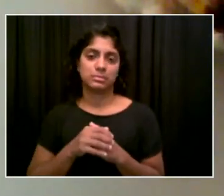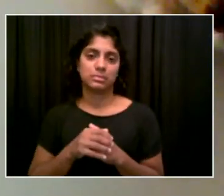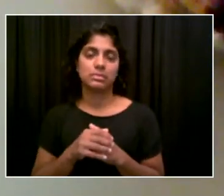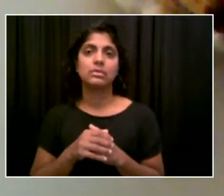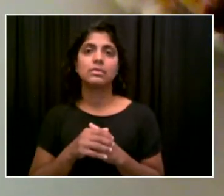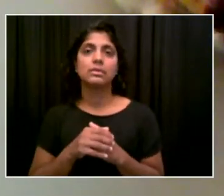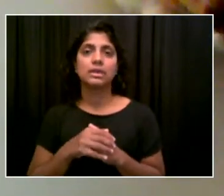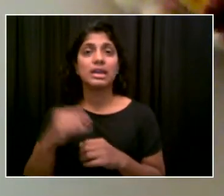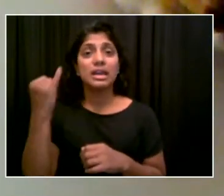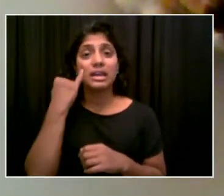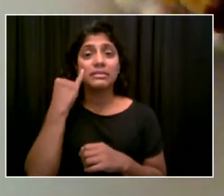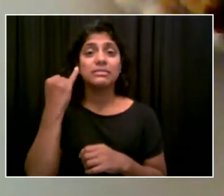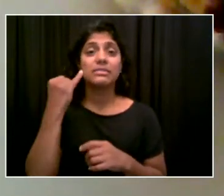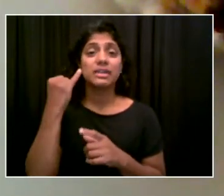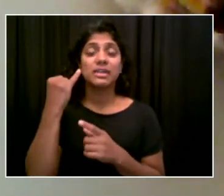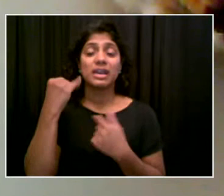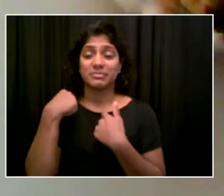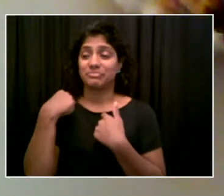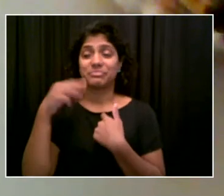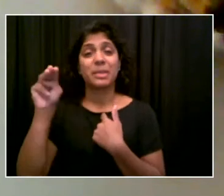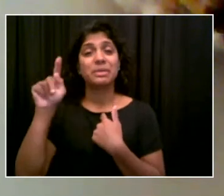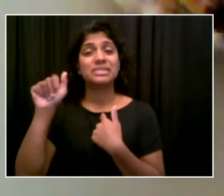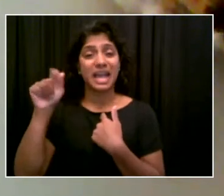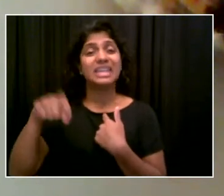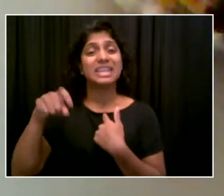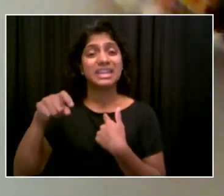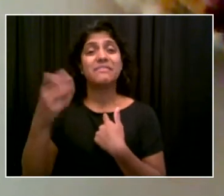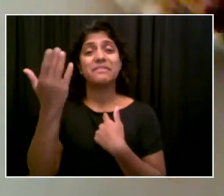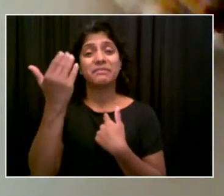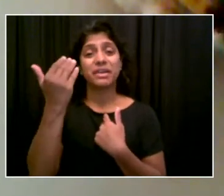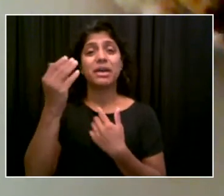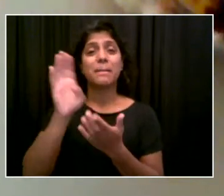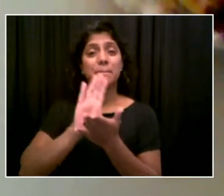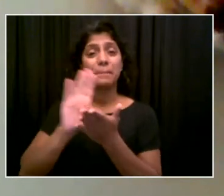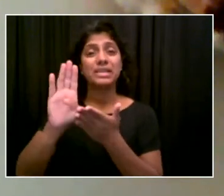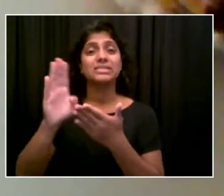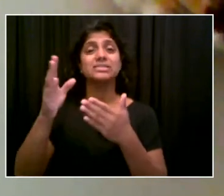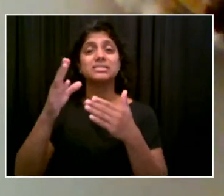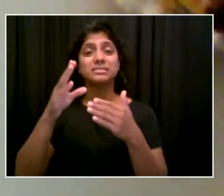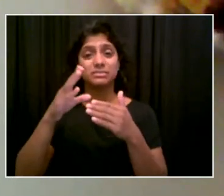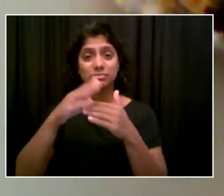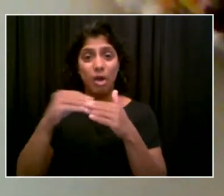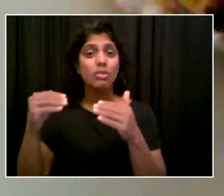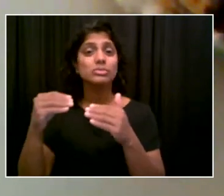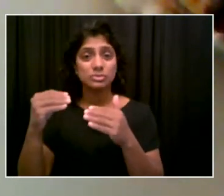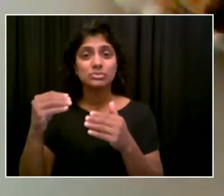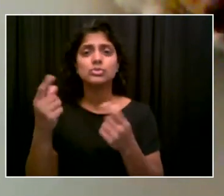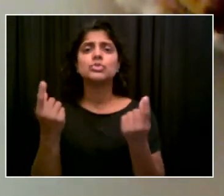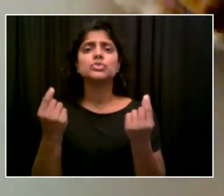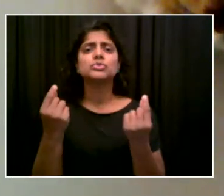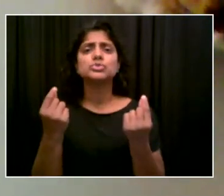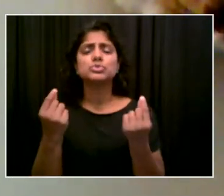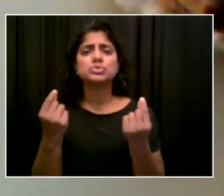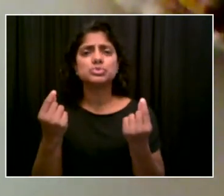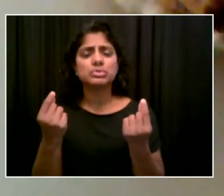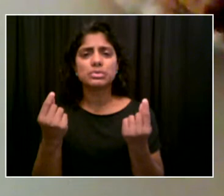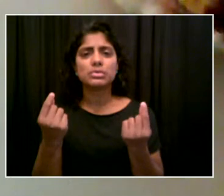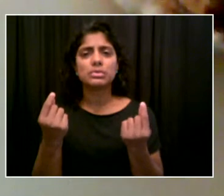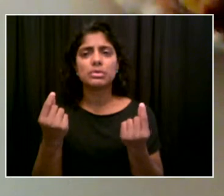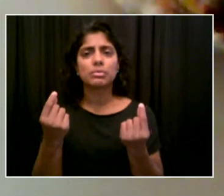MOST ATTRACTIVE ALTRNEATIVE TO GET AROUND THE CITY OF NEW YRKO. WE CAN GET THIS $15 BILLION OF